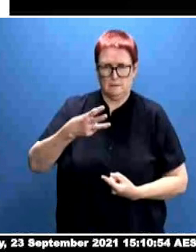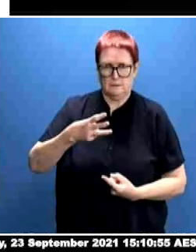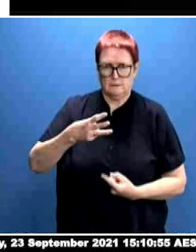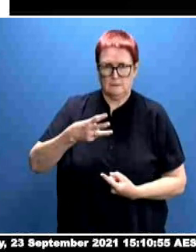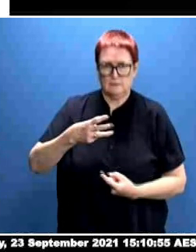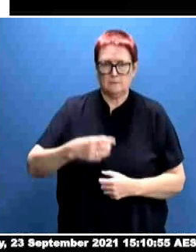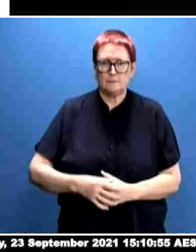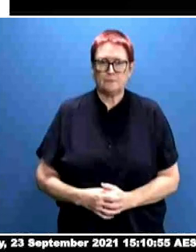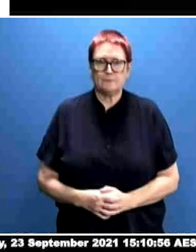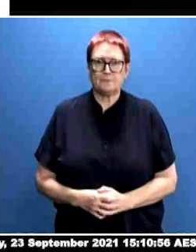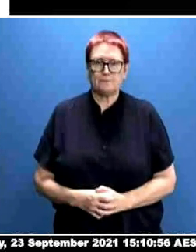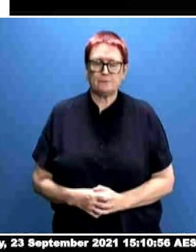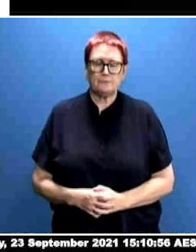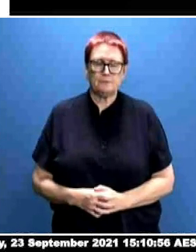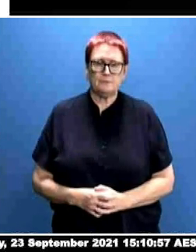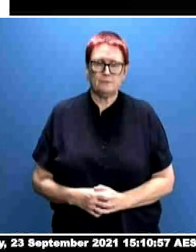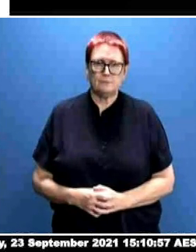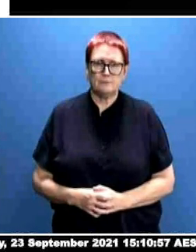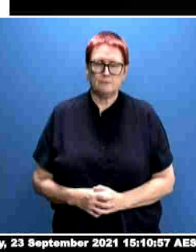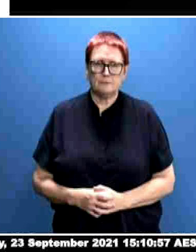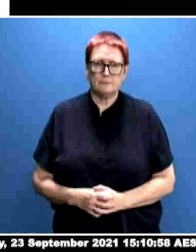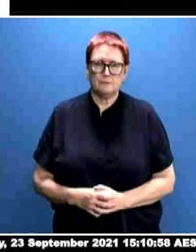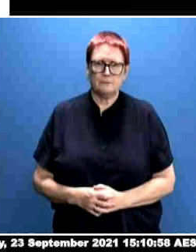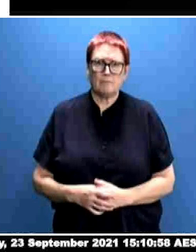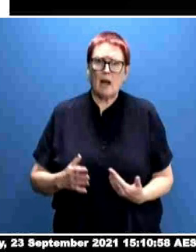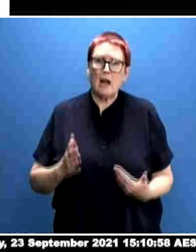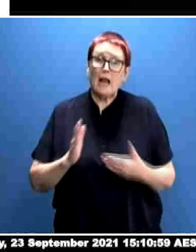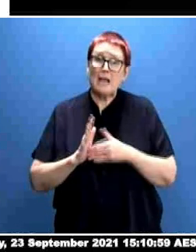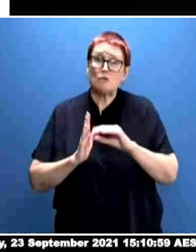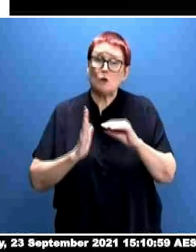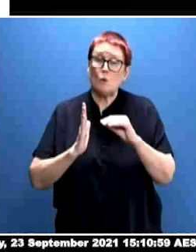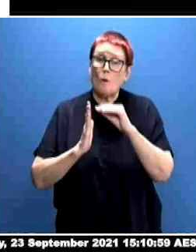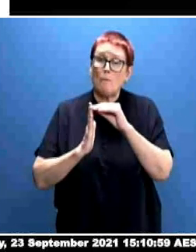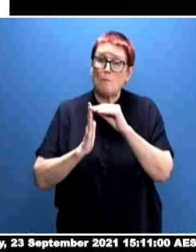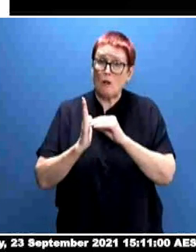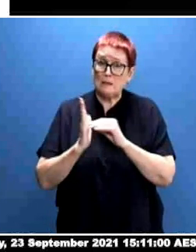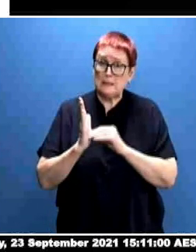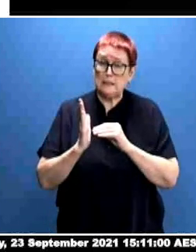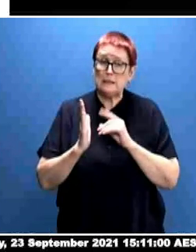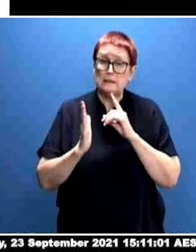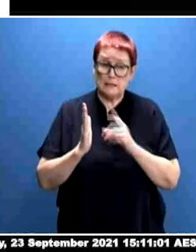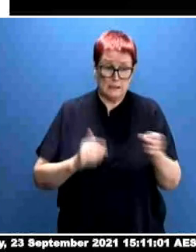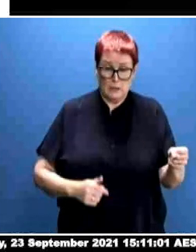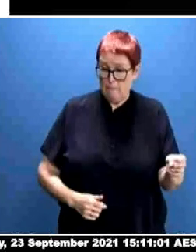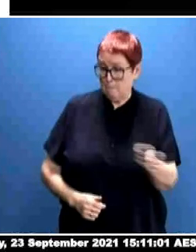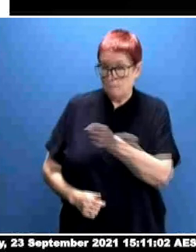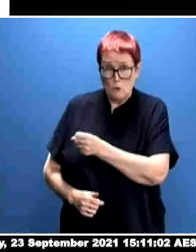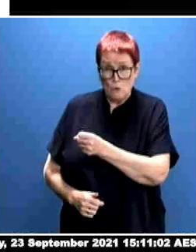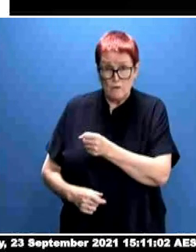The further part of the policy provides: In order for a placement to be approved, the following must be demonstrated